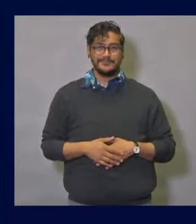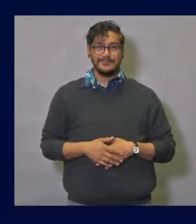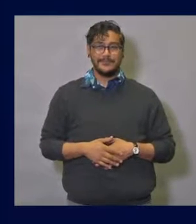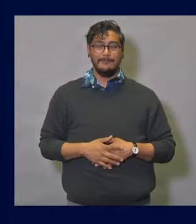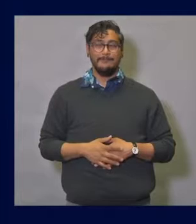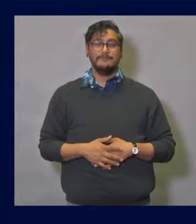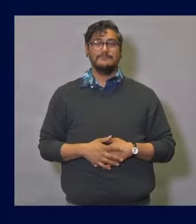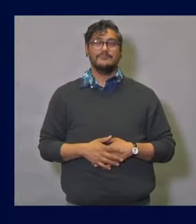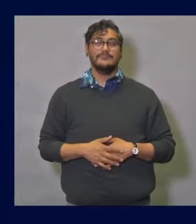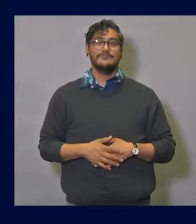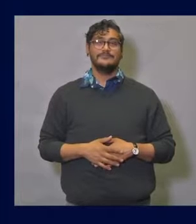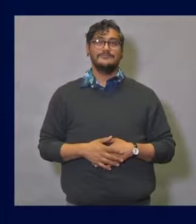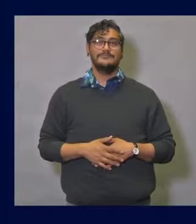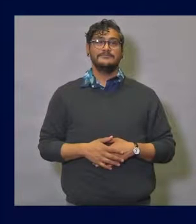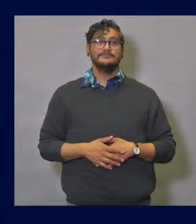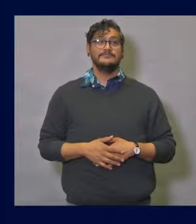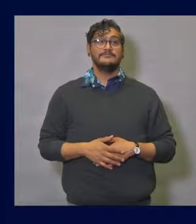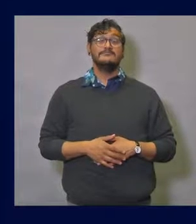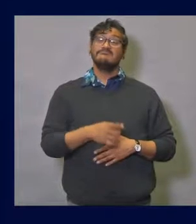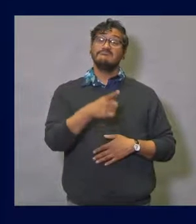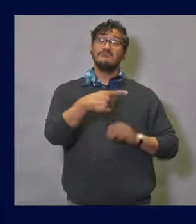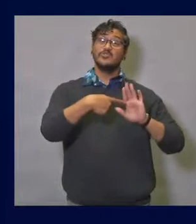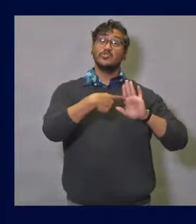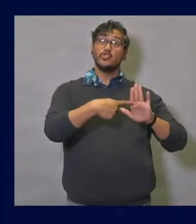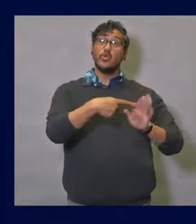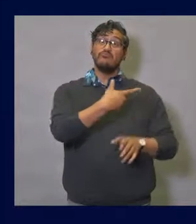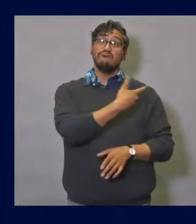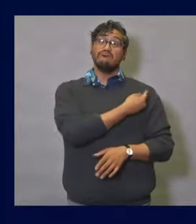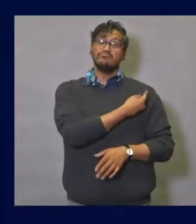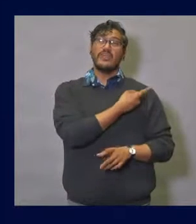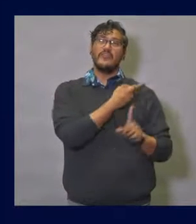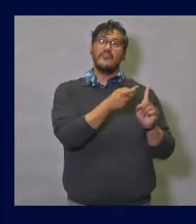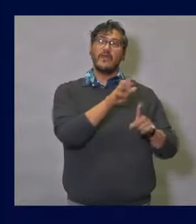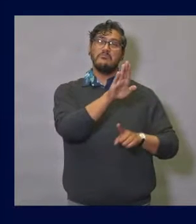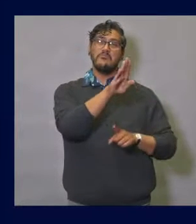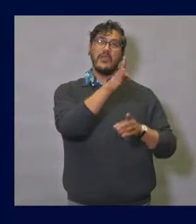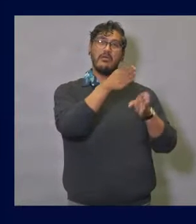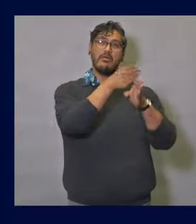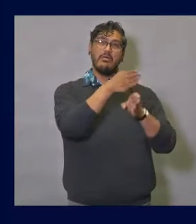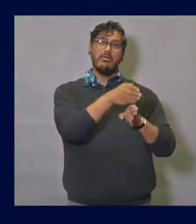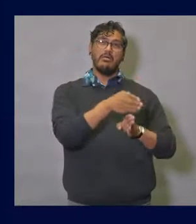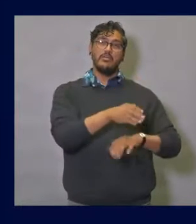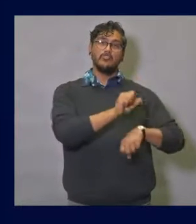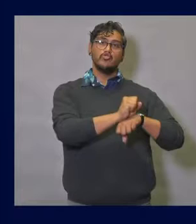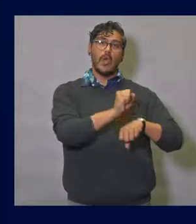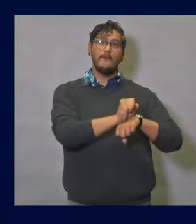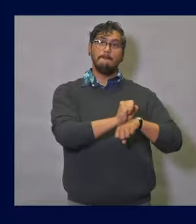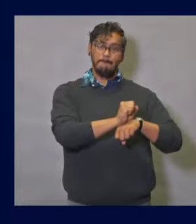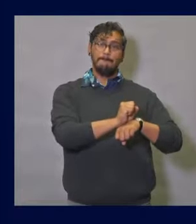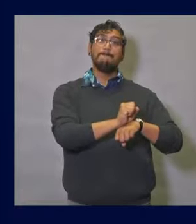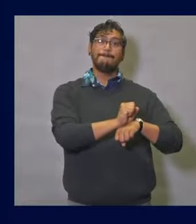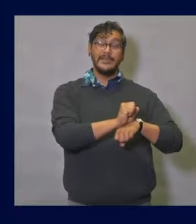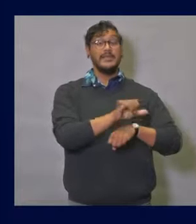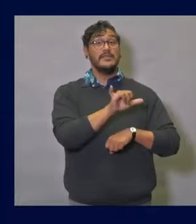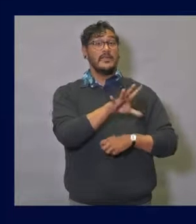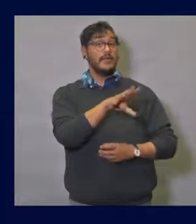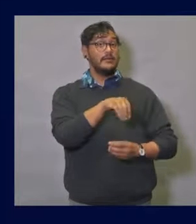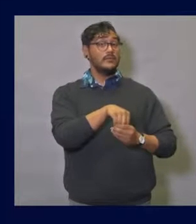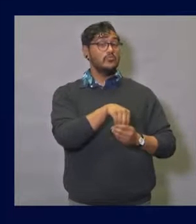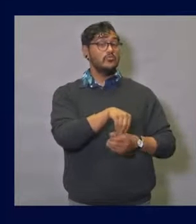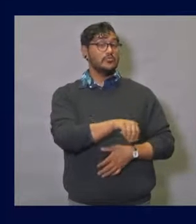I WILL TAKE THE NEXT SLIDE.